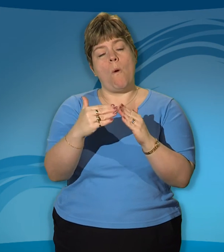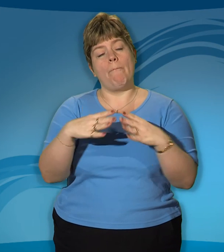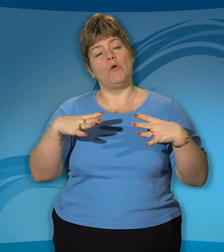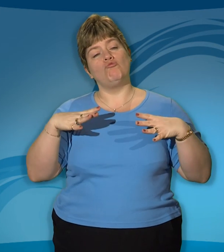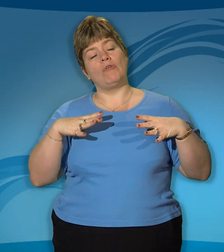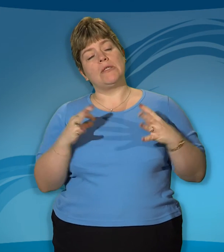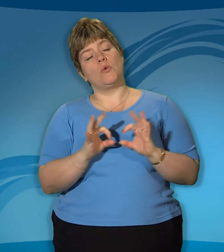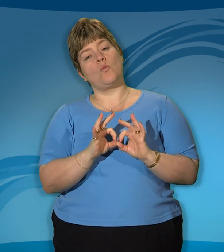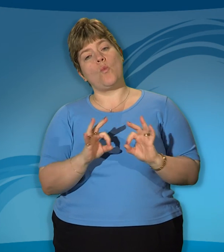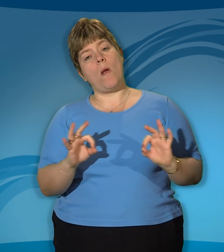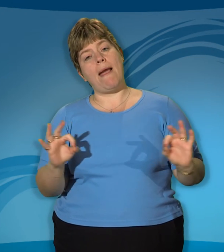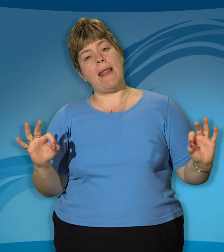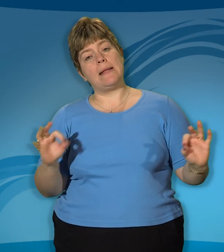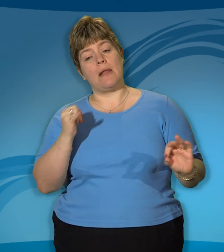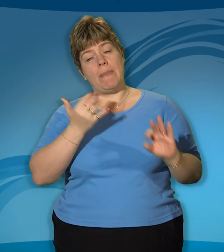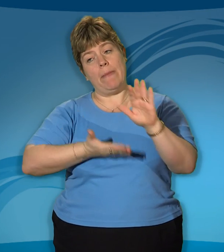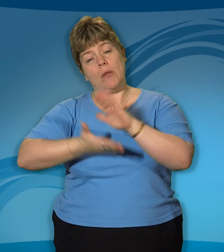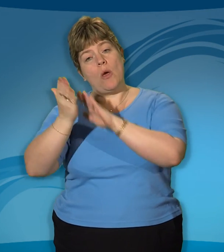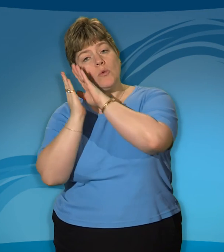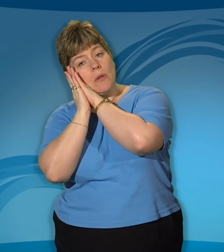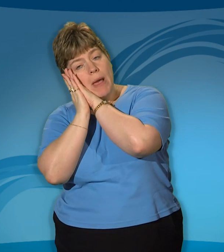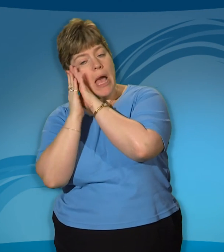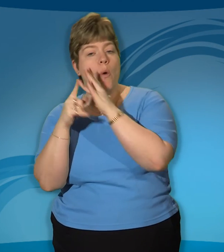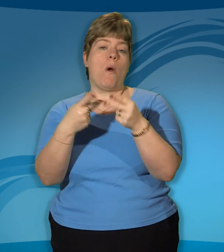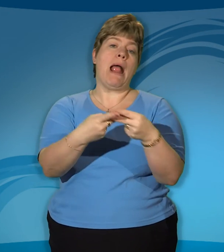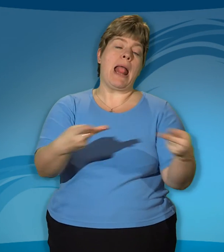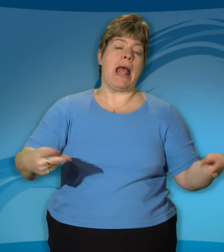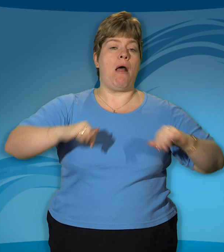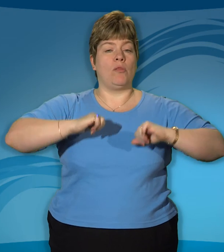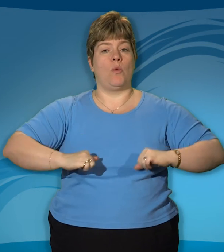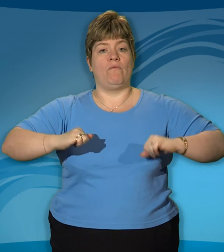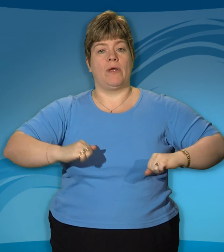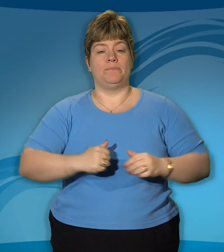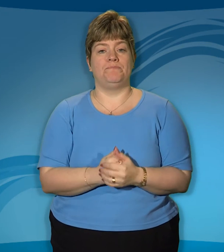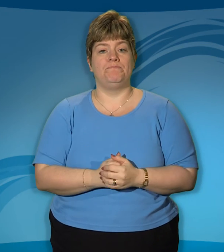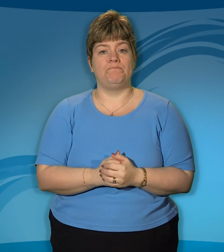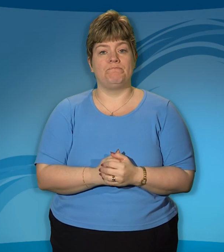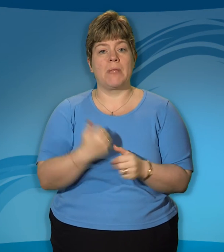Rest quietly at home for the rest of the day - go to bed or lie on the settee.